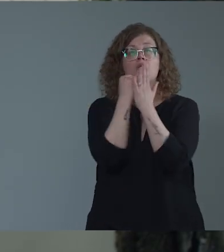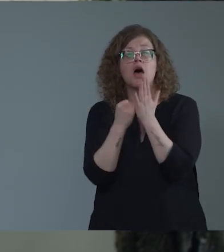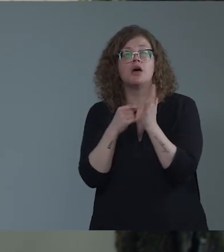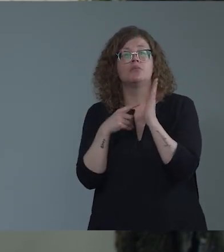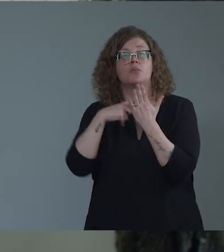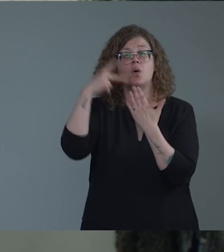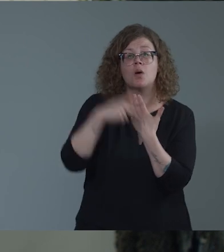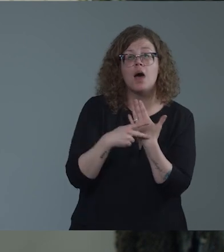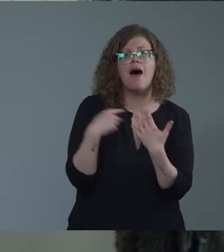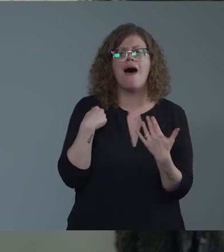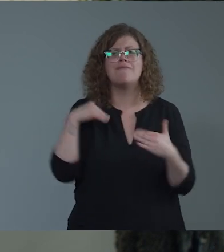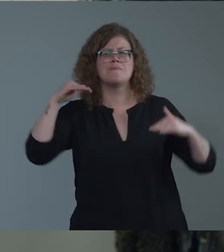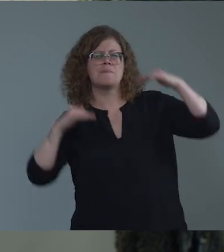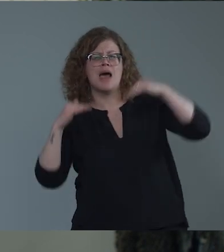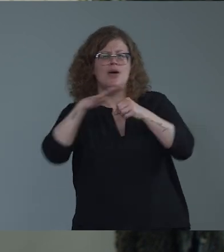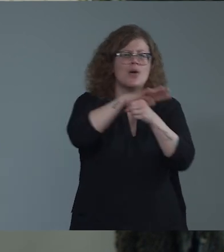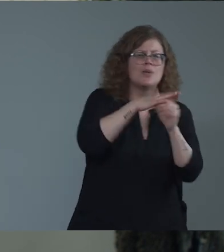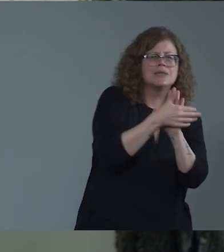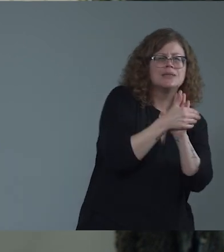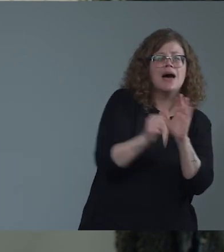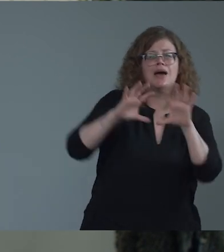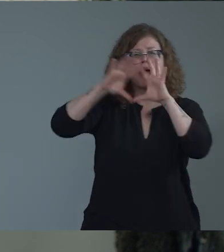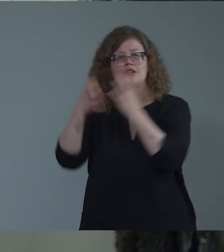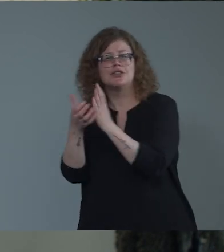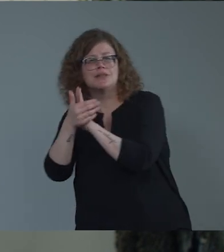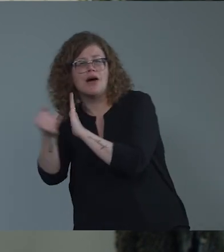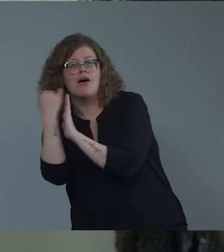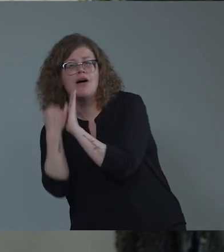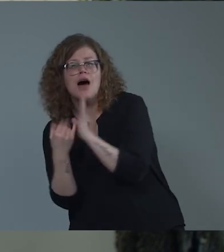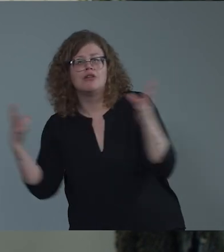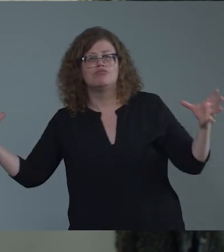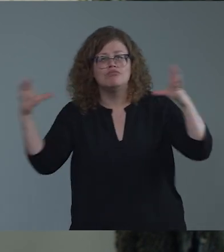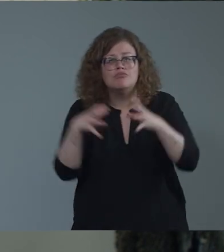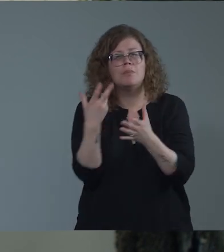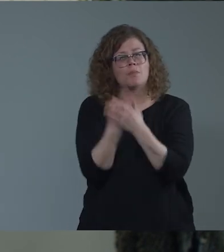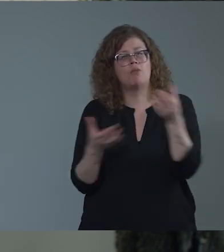All of that being said, there's still a lot of value in opening up opportunities for international artists